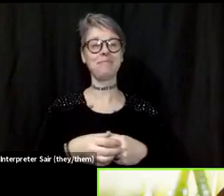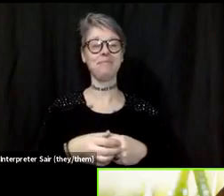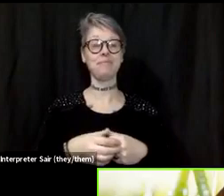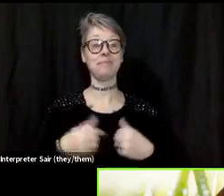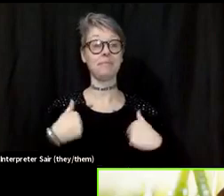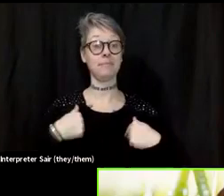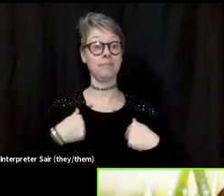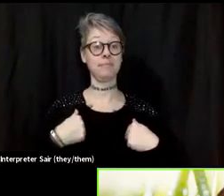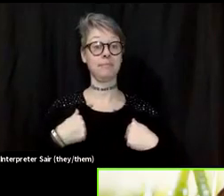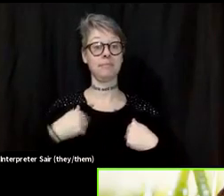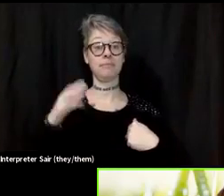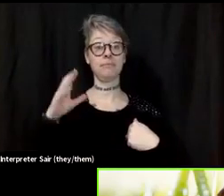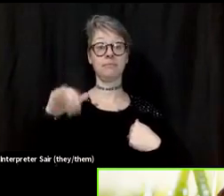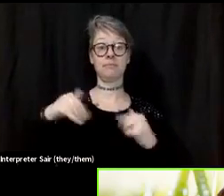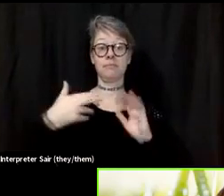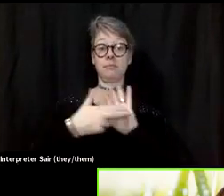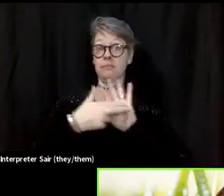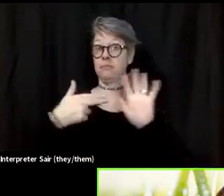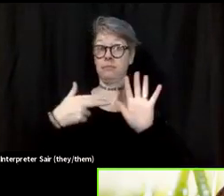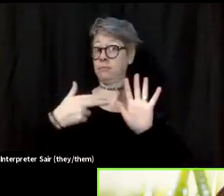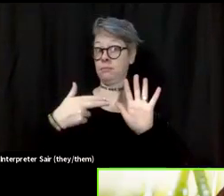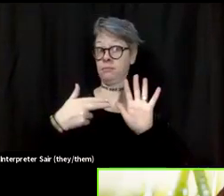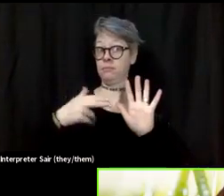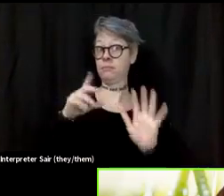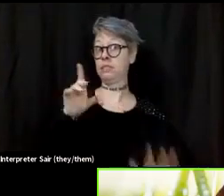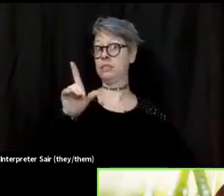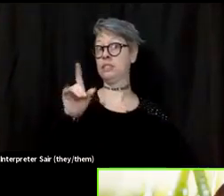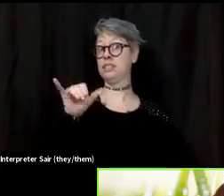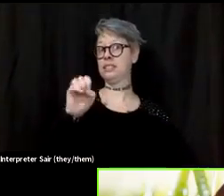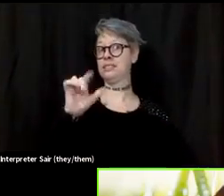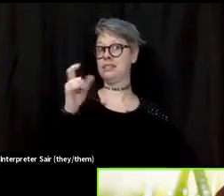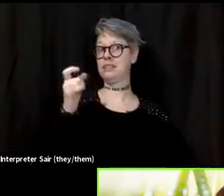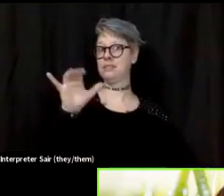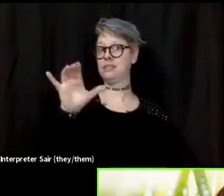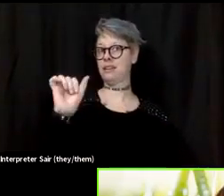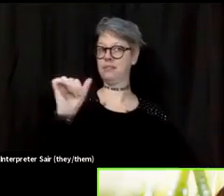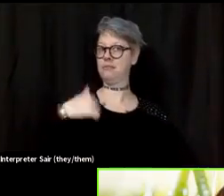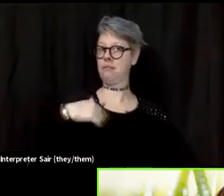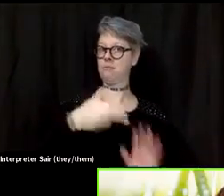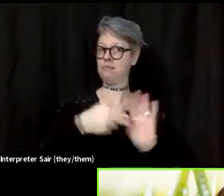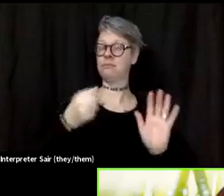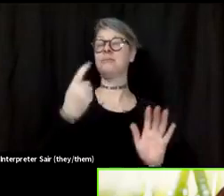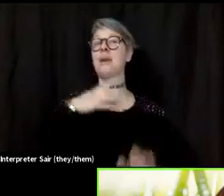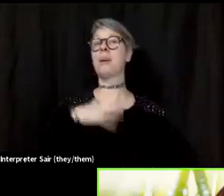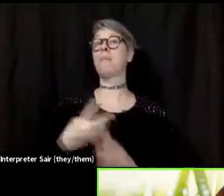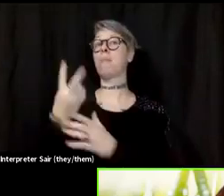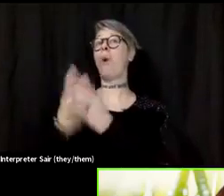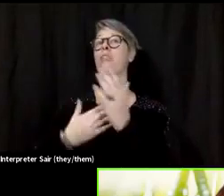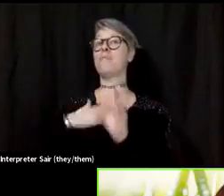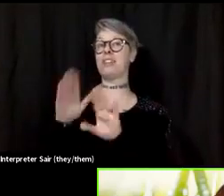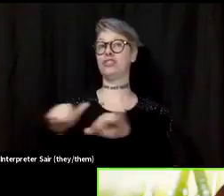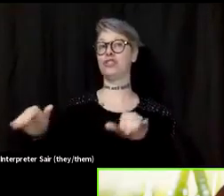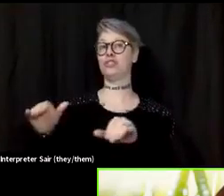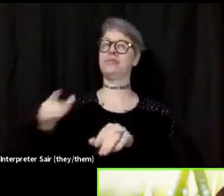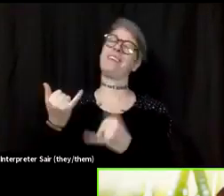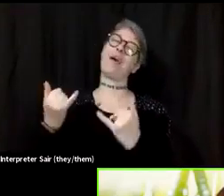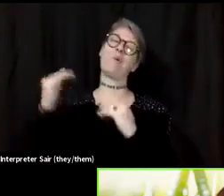And. And I have not been diving I have not been diagnosed with dyslexia. , but both of my , but both of my children who are